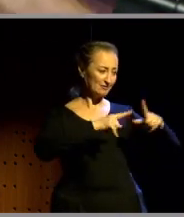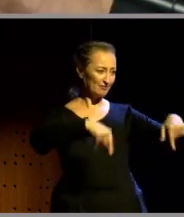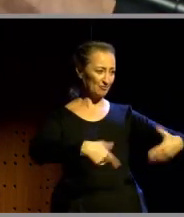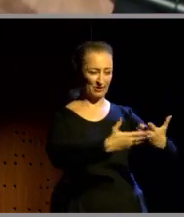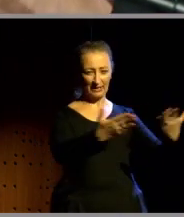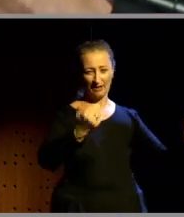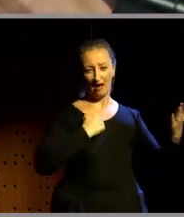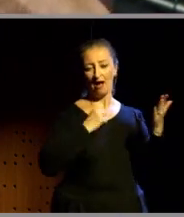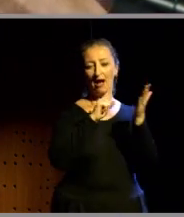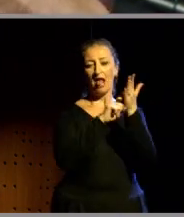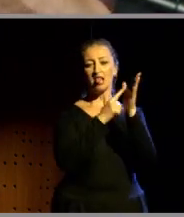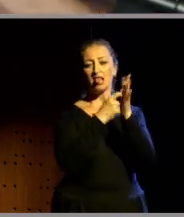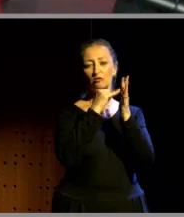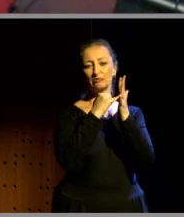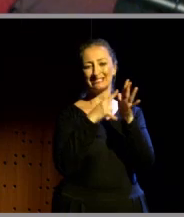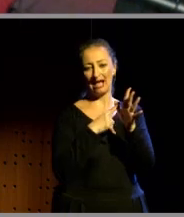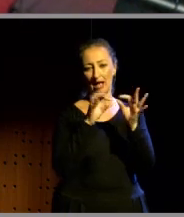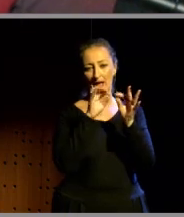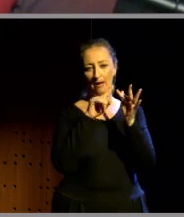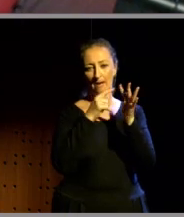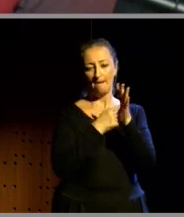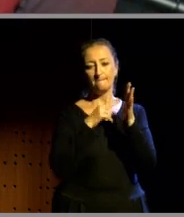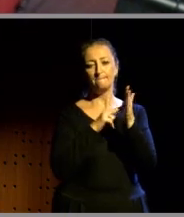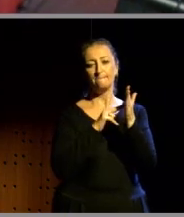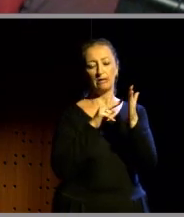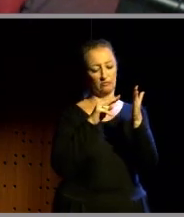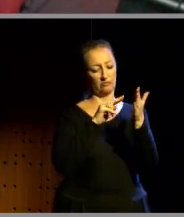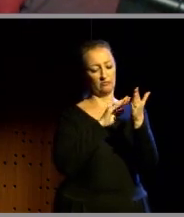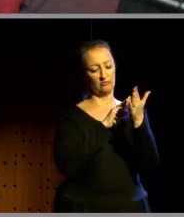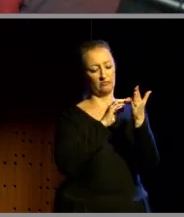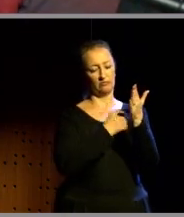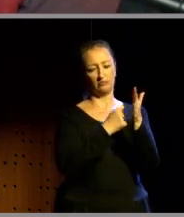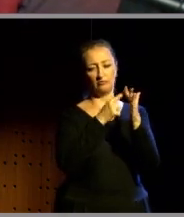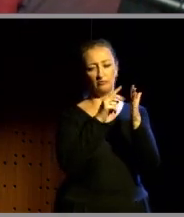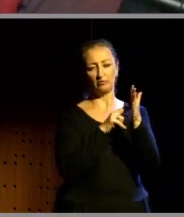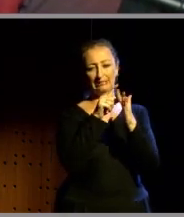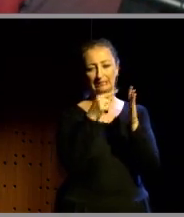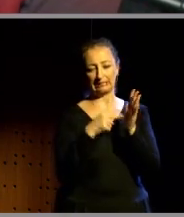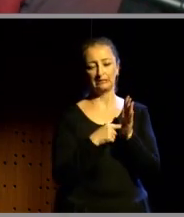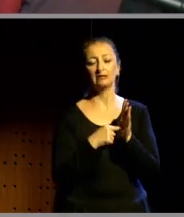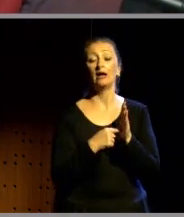I'm Larissa Behrendt, I'm a yuwaalaraay, Kamilaroi woman. And with Wesley, I'd also like to acknowledge all of